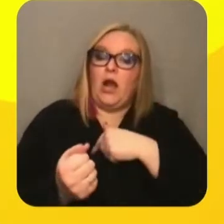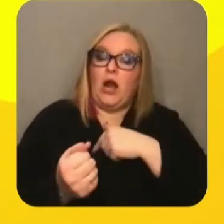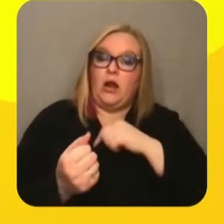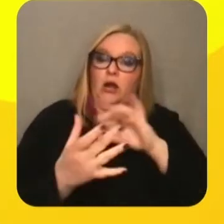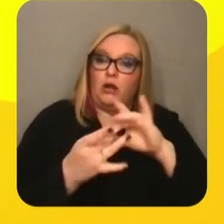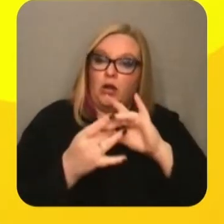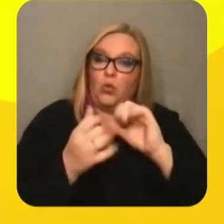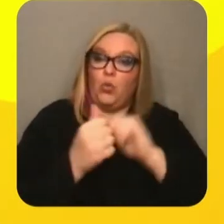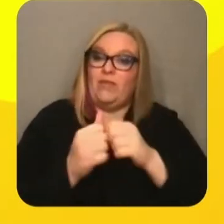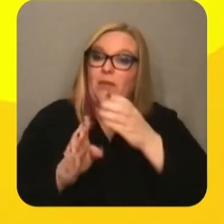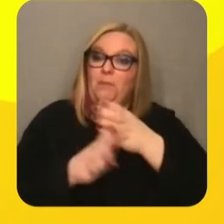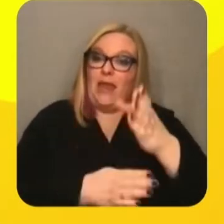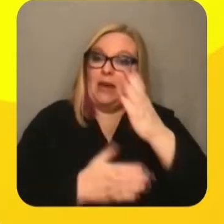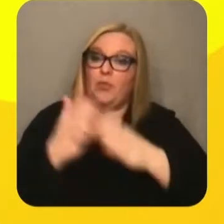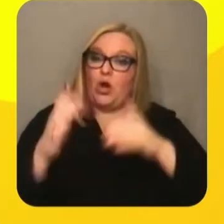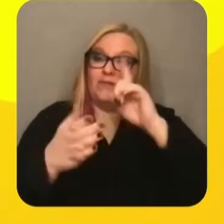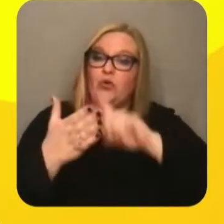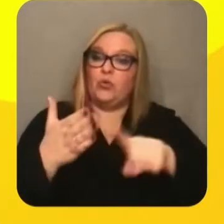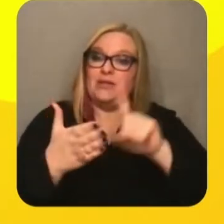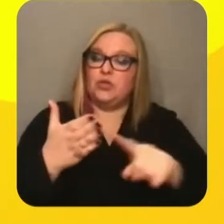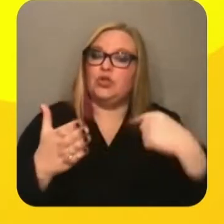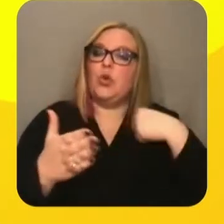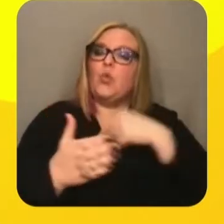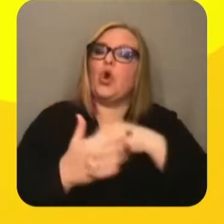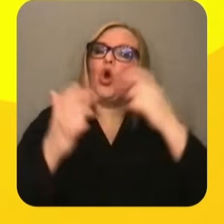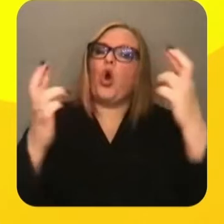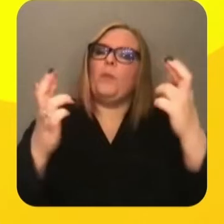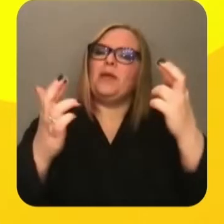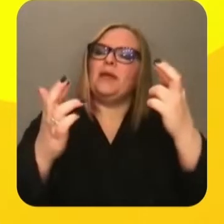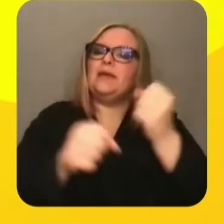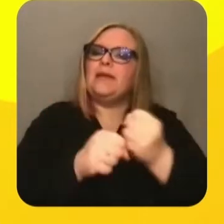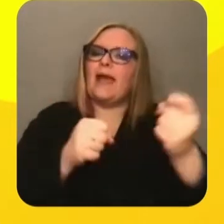And I'm hoping that sometime next year we'll actually be able to share what our learnings have been.